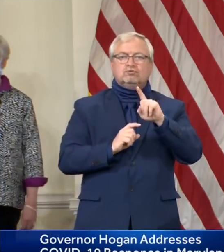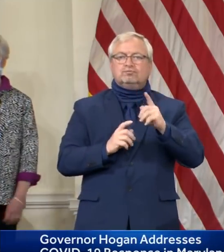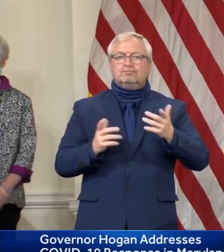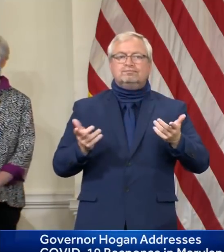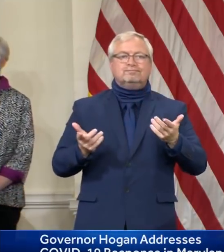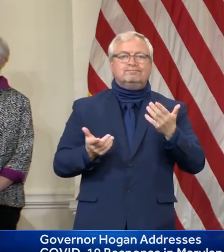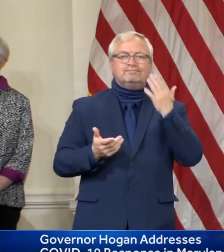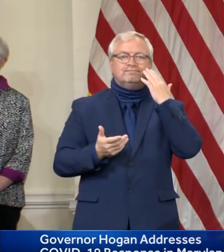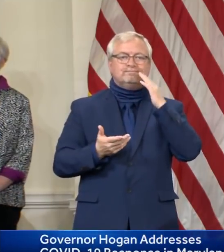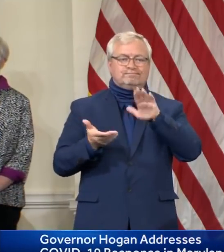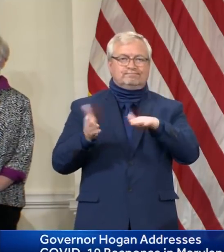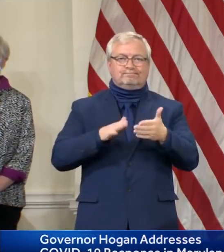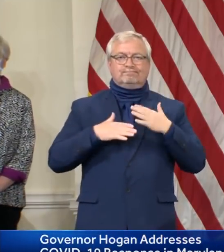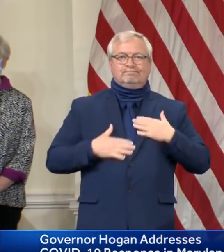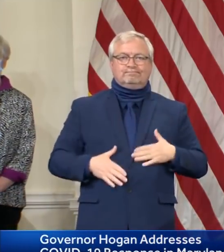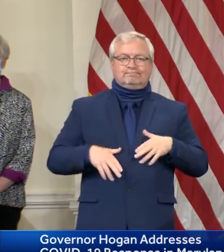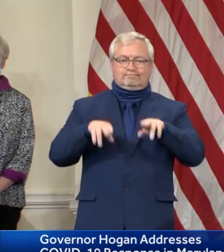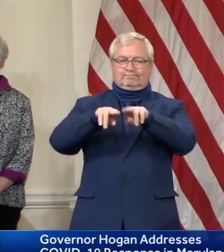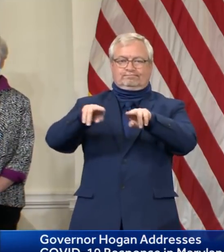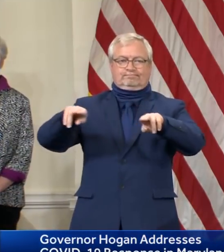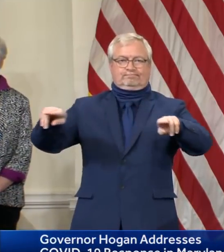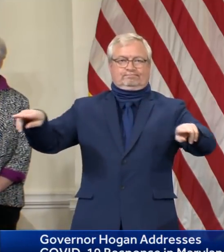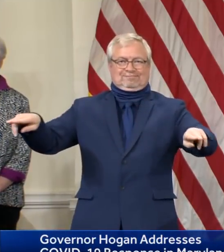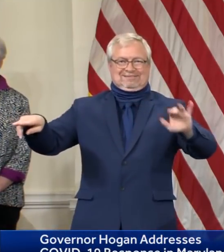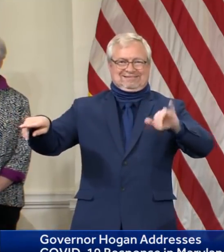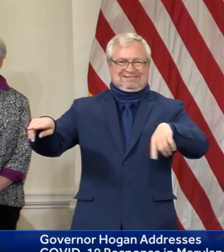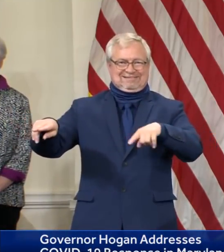TO YOU HAVE ENOUGH BODY BAGS FOR ALL OF THE PEOPLE?